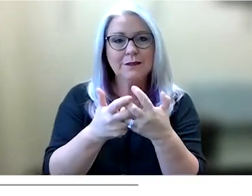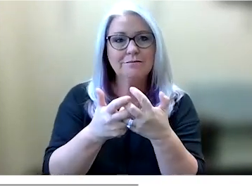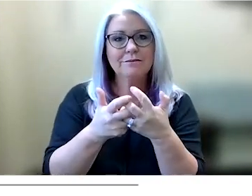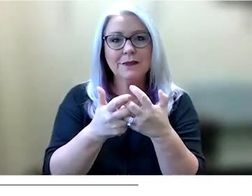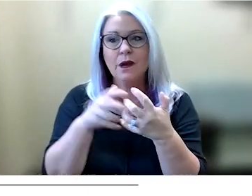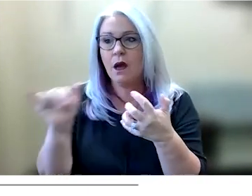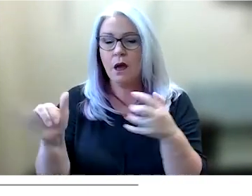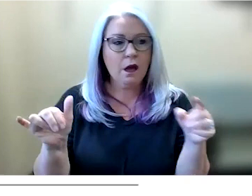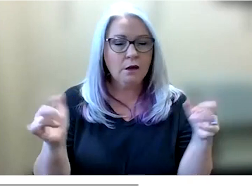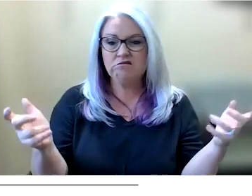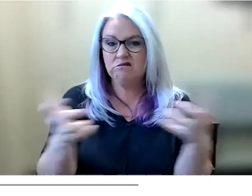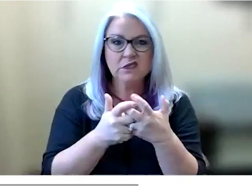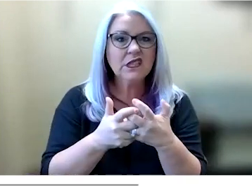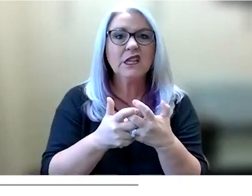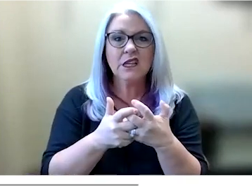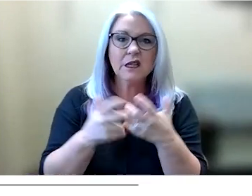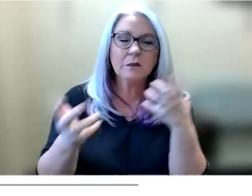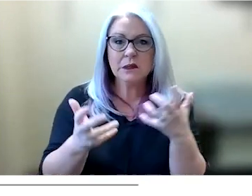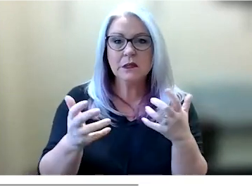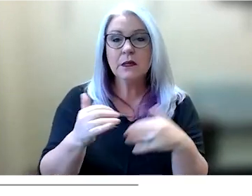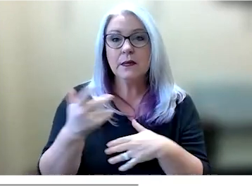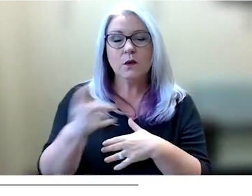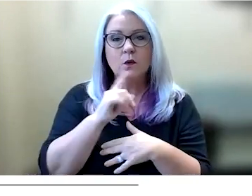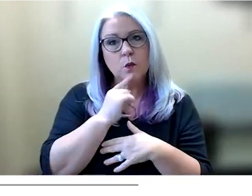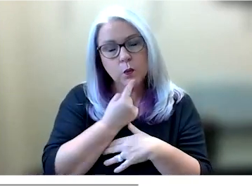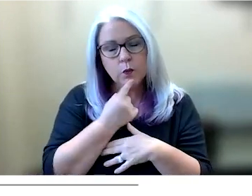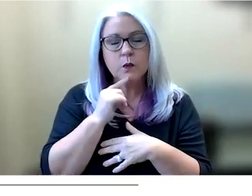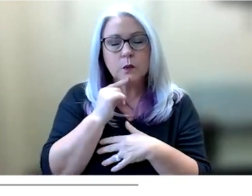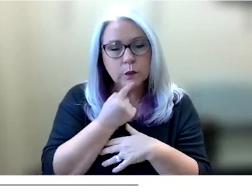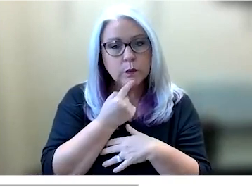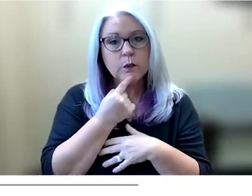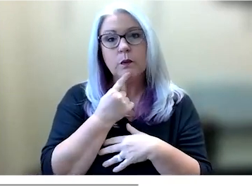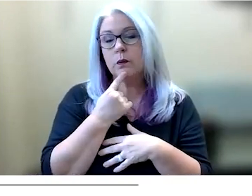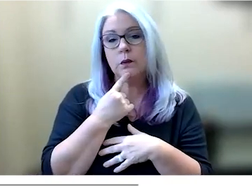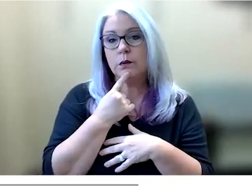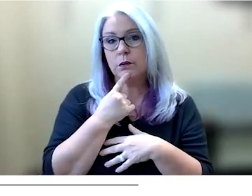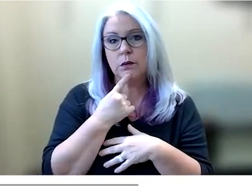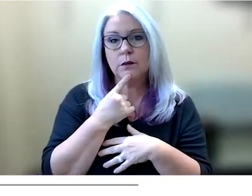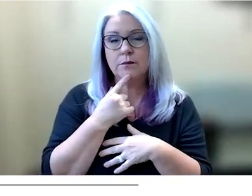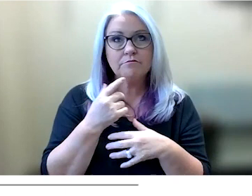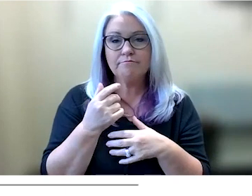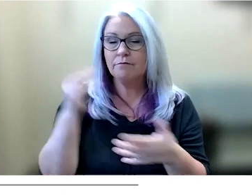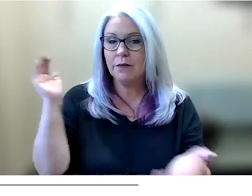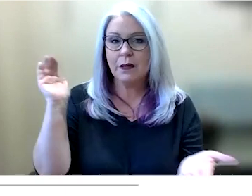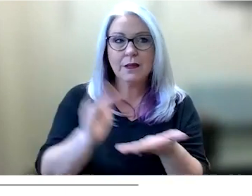this can be a very severe condition. There is significant lack of research and